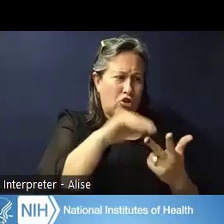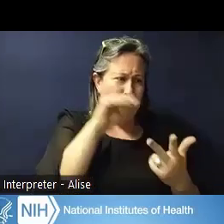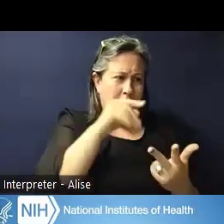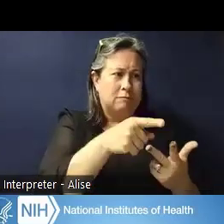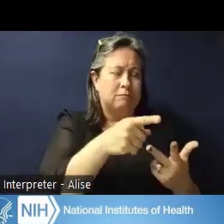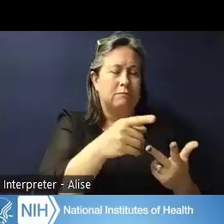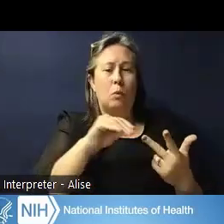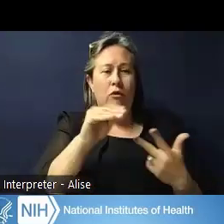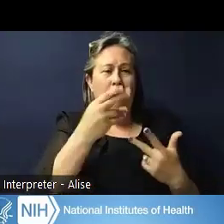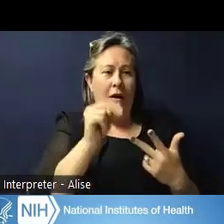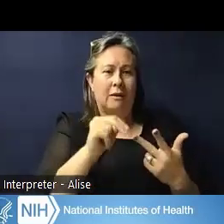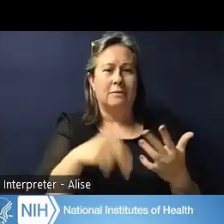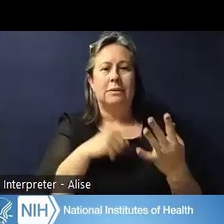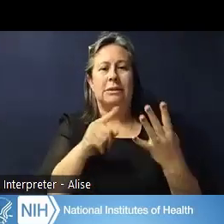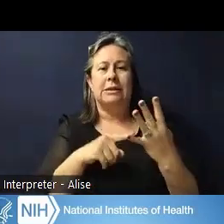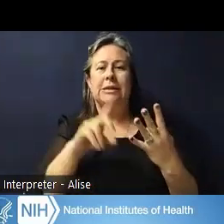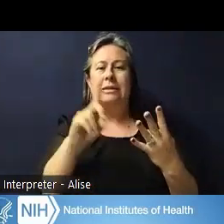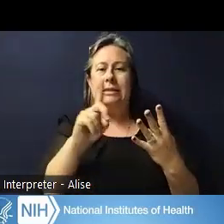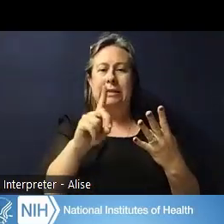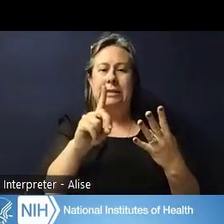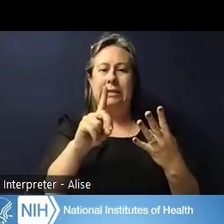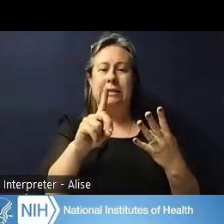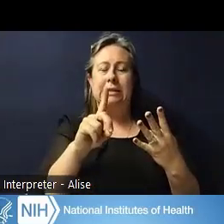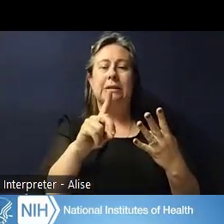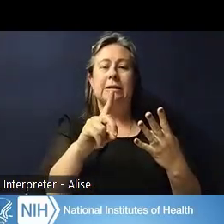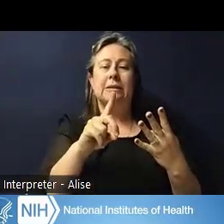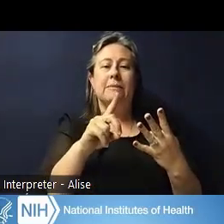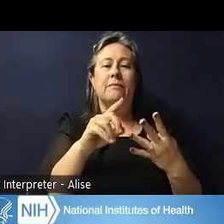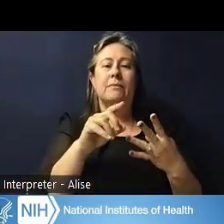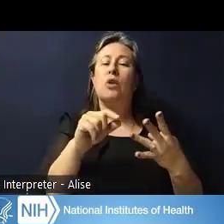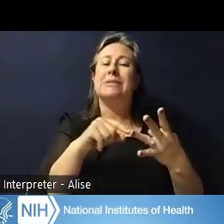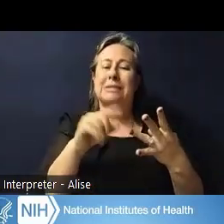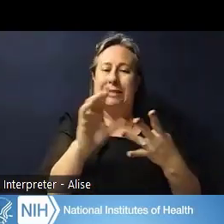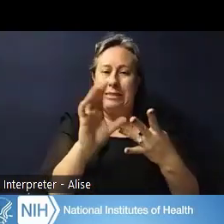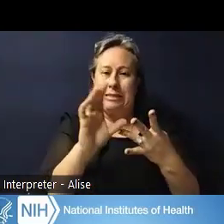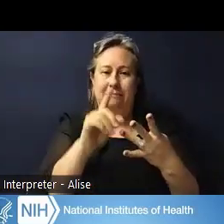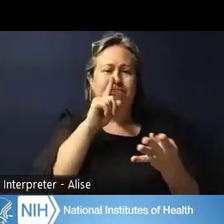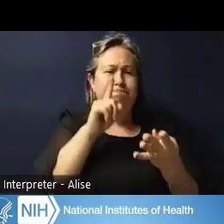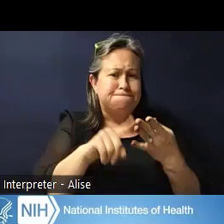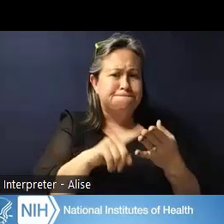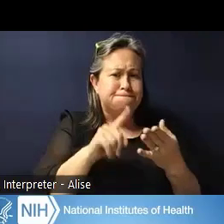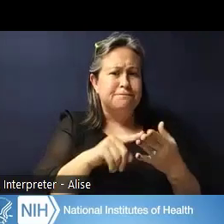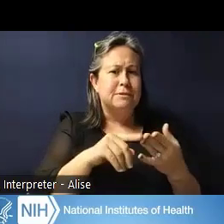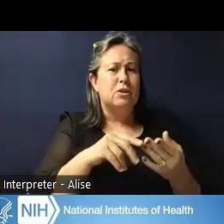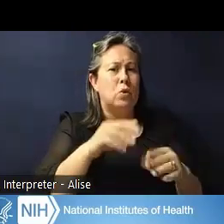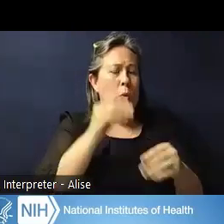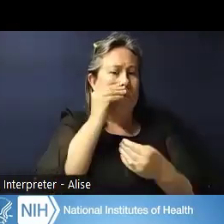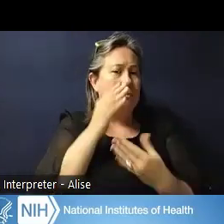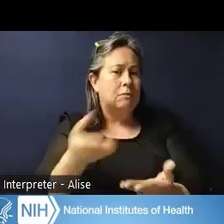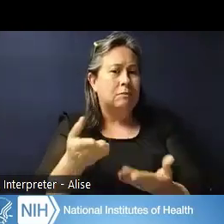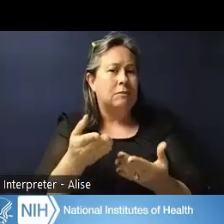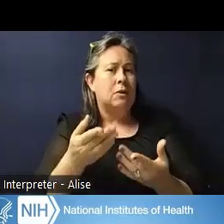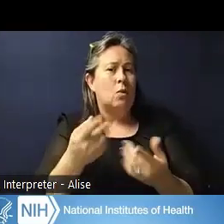C, investigate and promptly notify and report the information to NIH? D, all of the above?